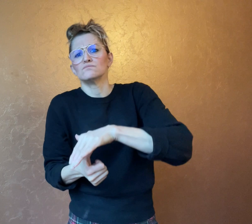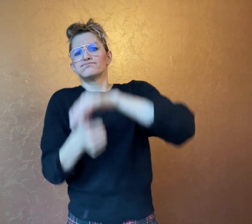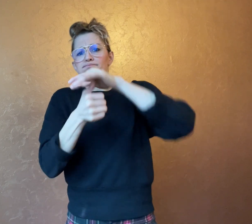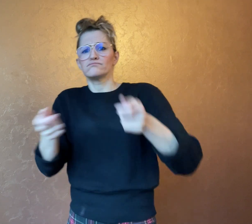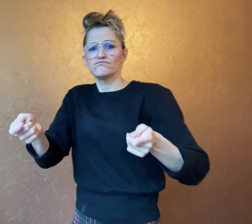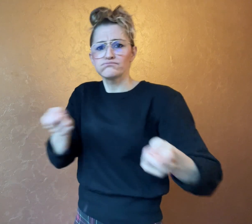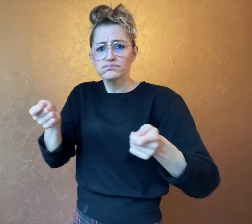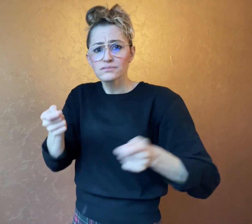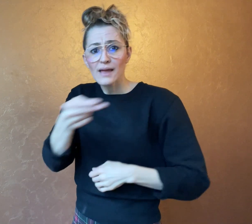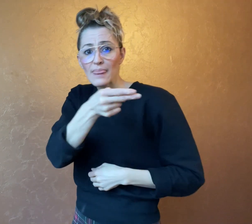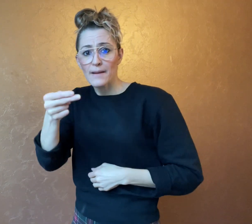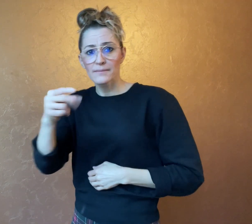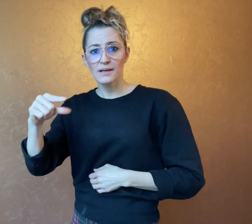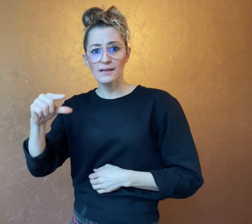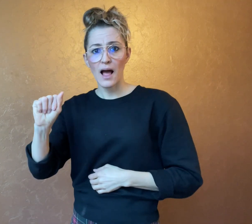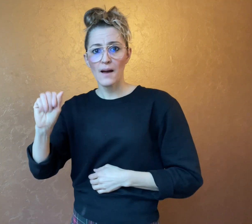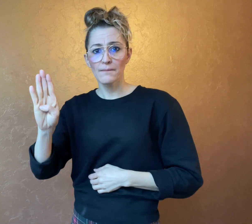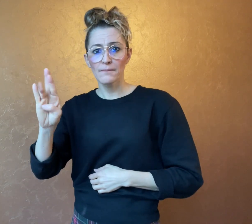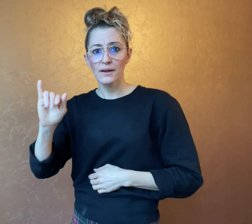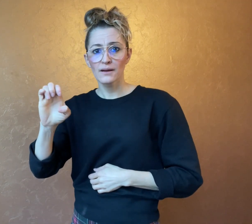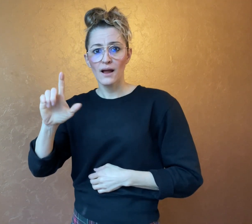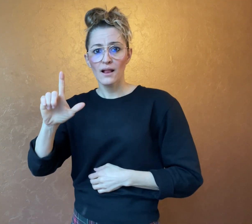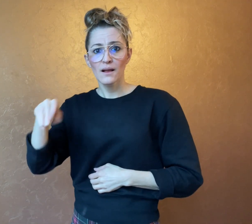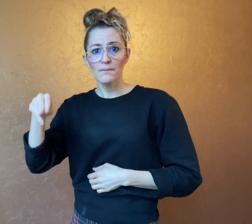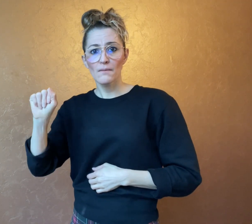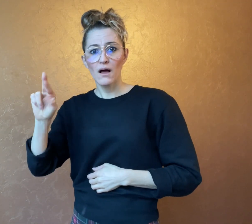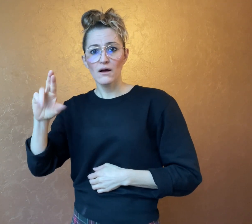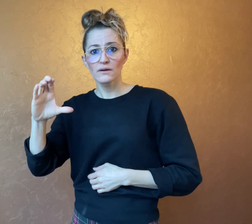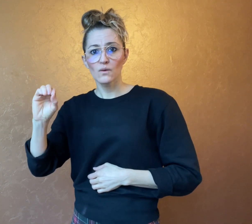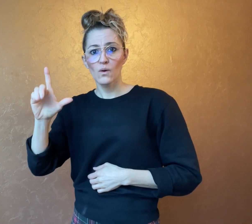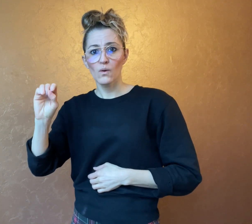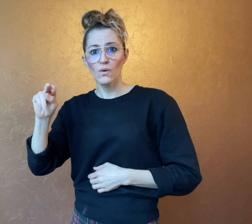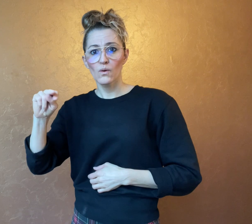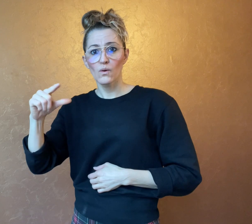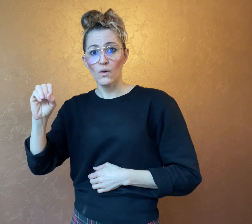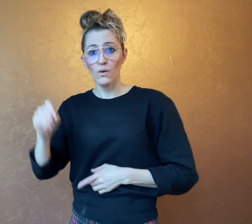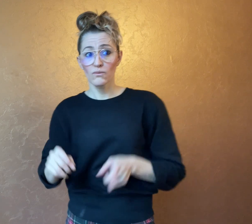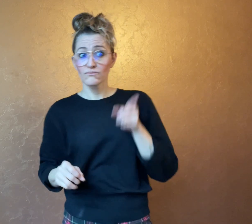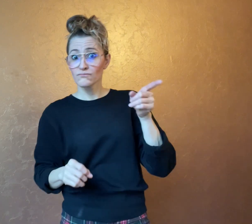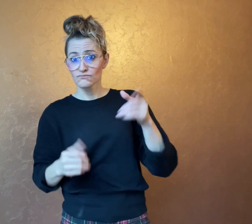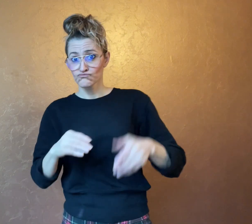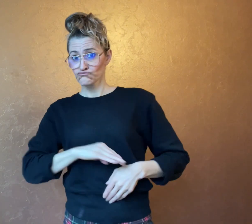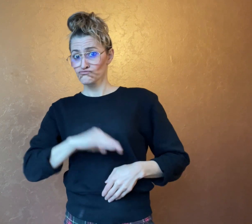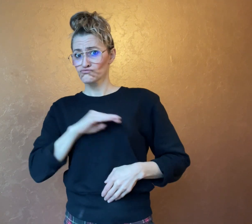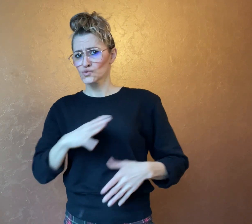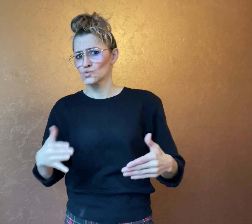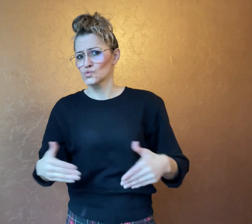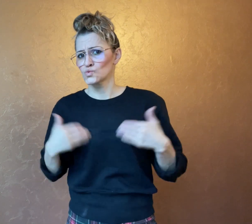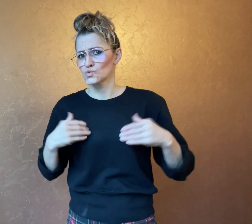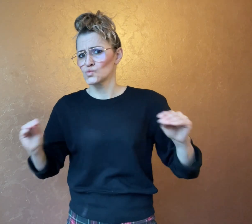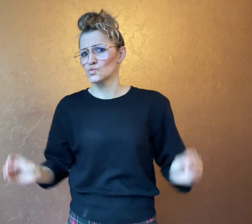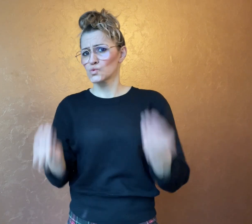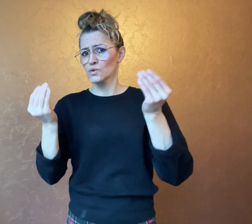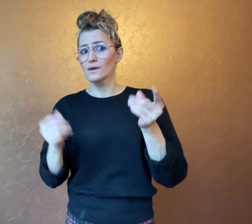Gabriel Marcolongo, said there are companies